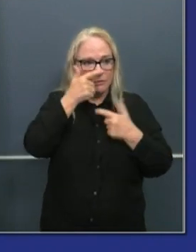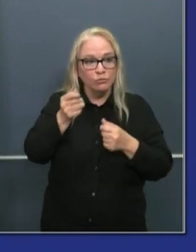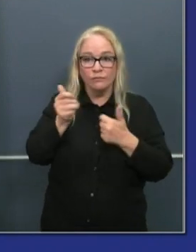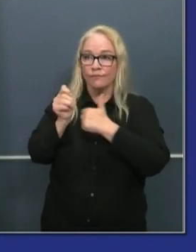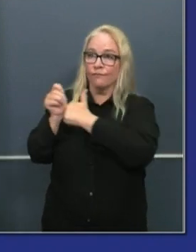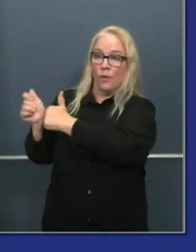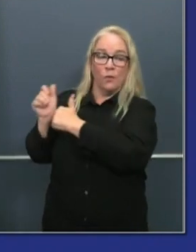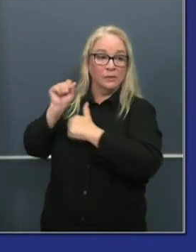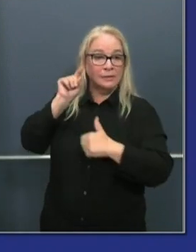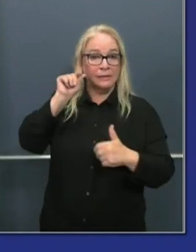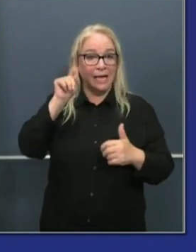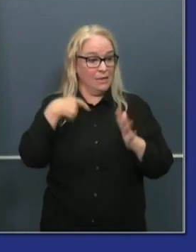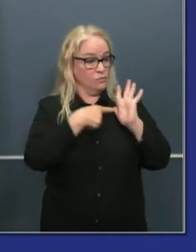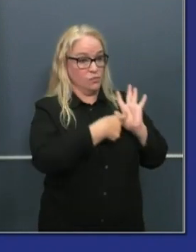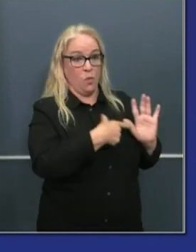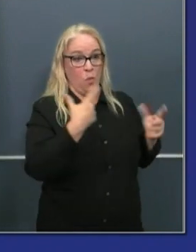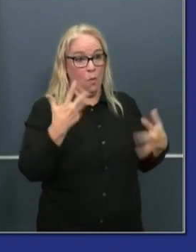THE HEALTH OFFICIALS IN EITHER